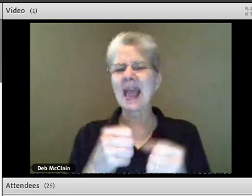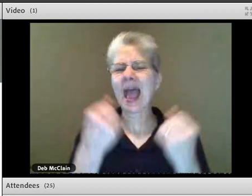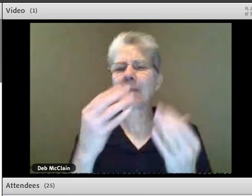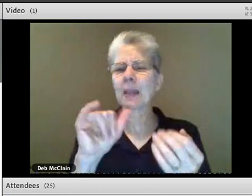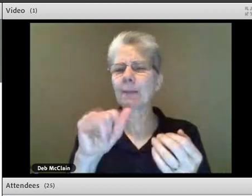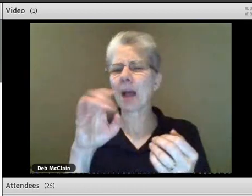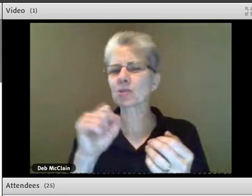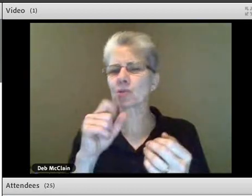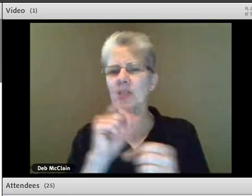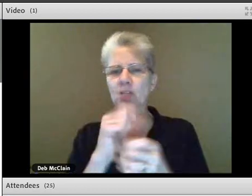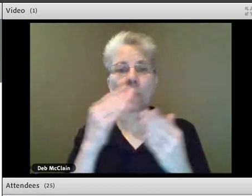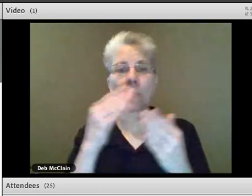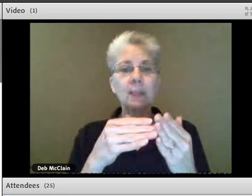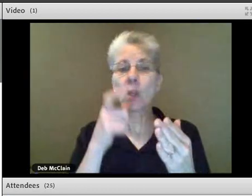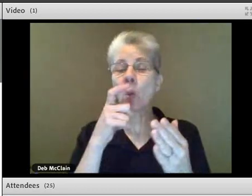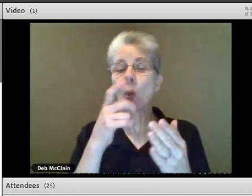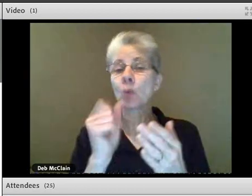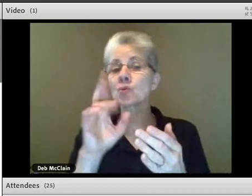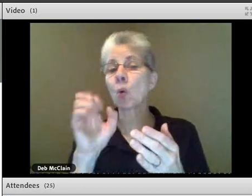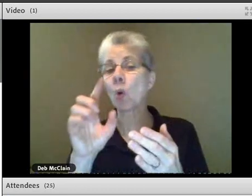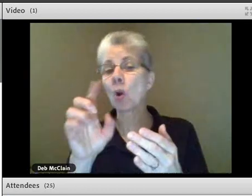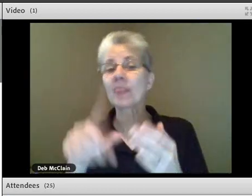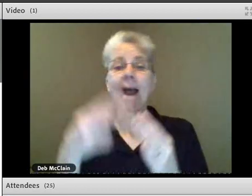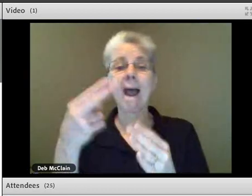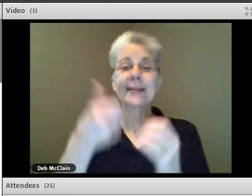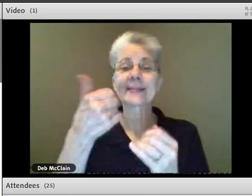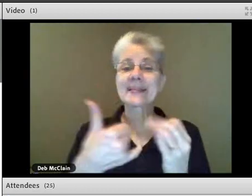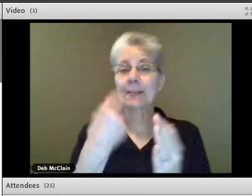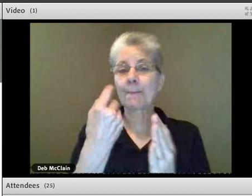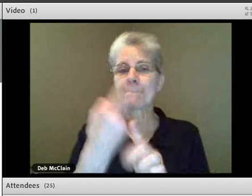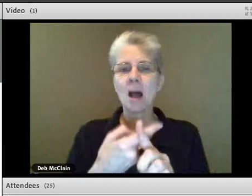Or who scored the highest this month on the refresher training?